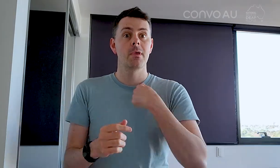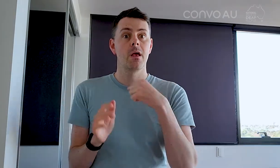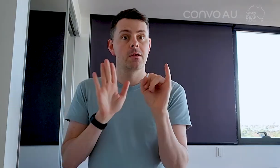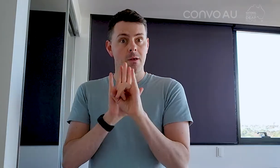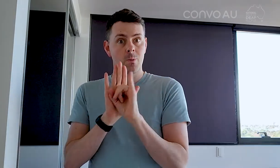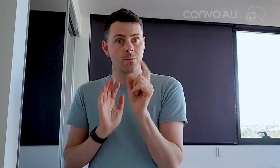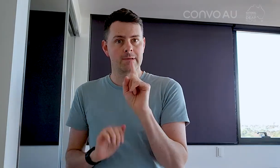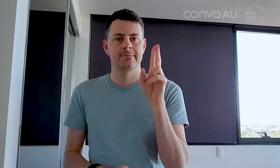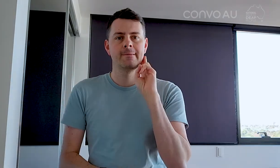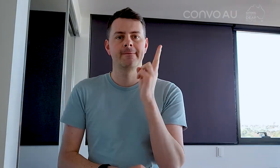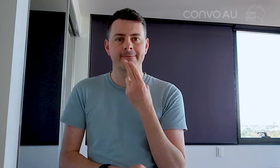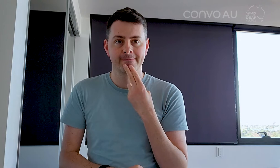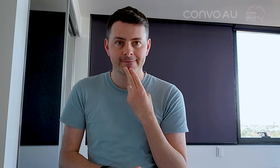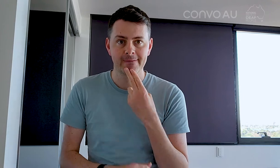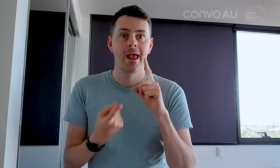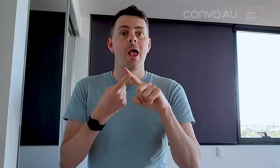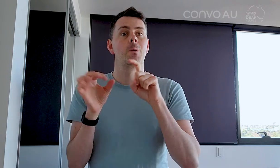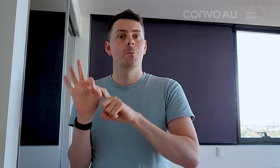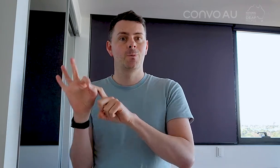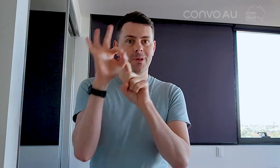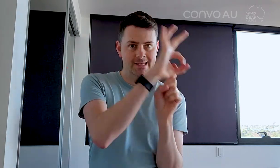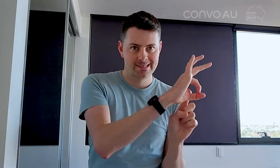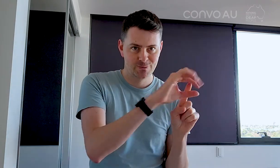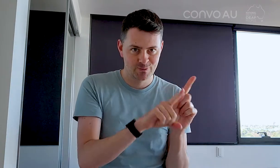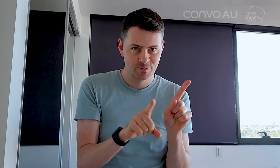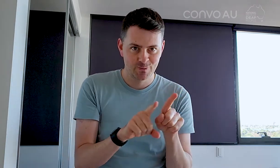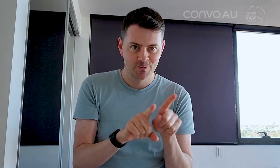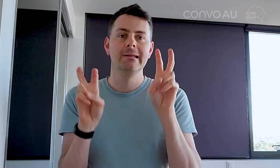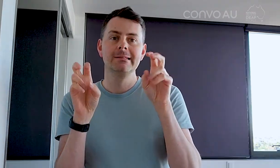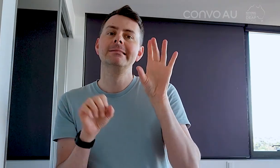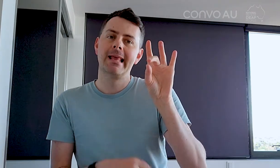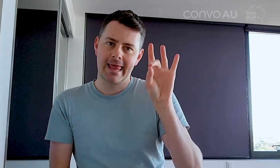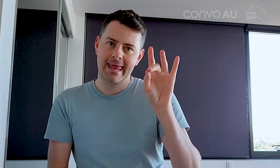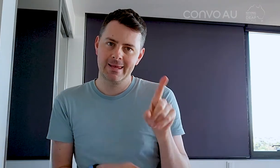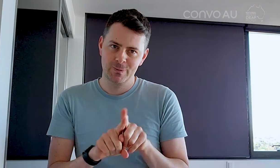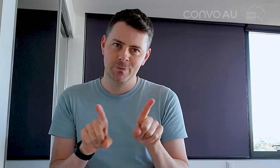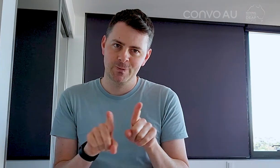I identity as a Deaf and queer, gay.